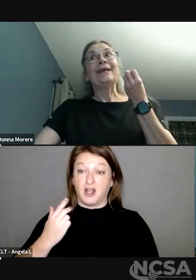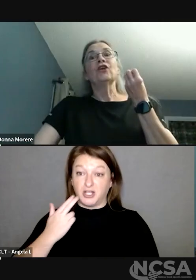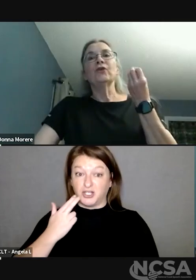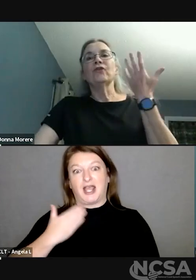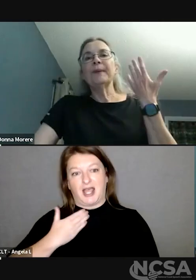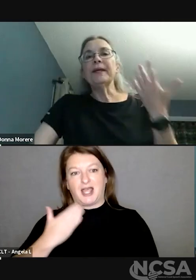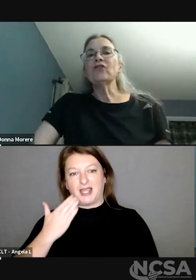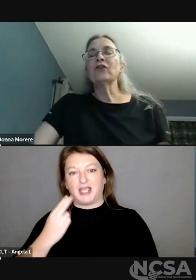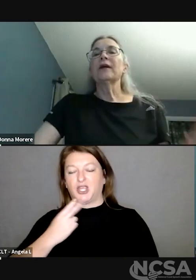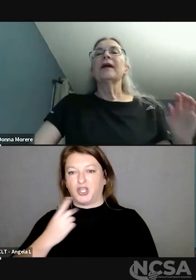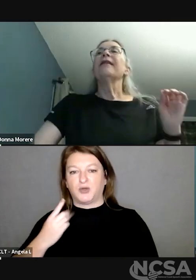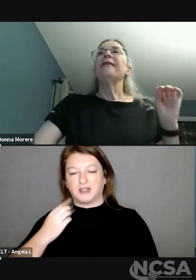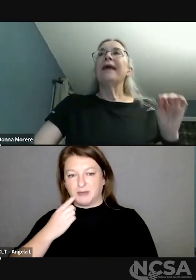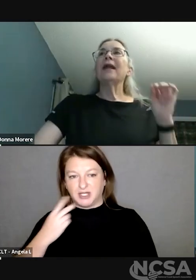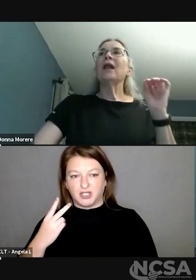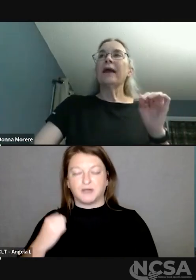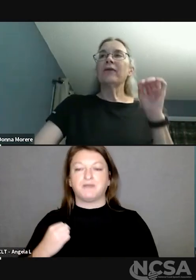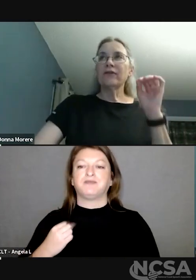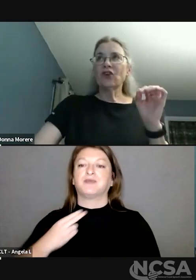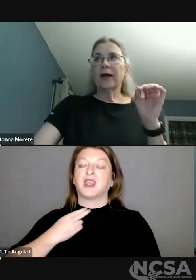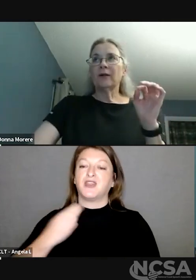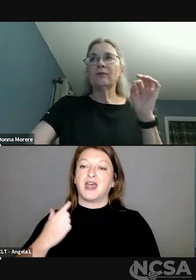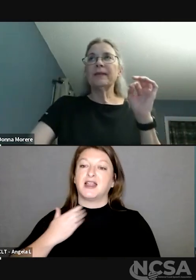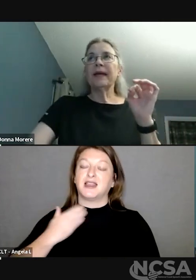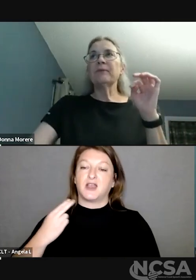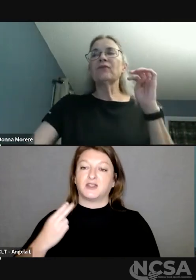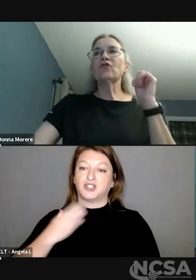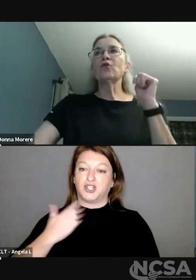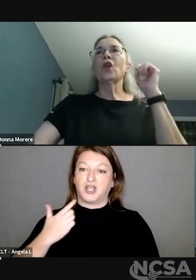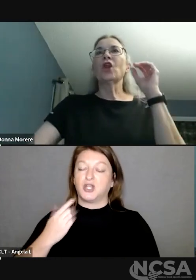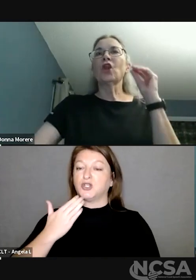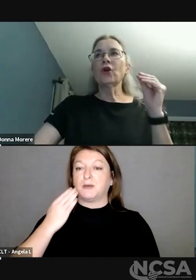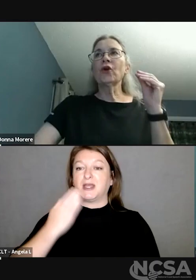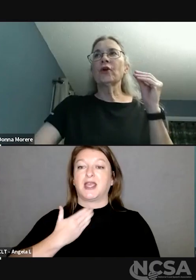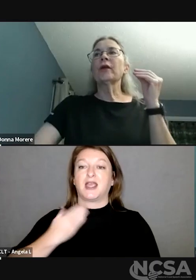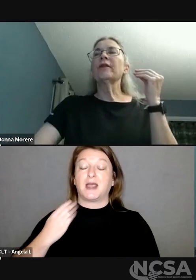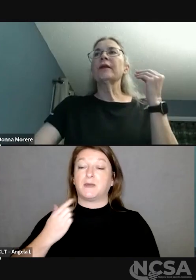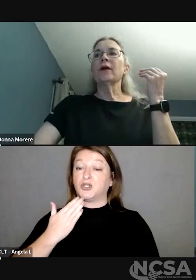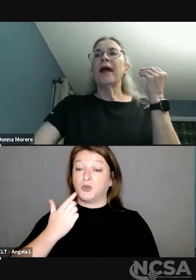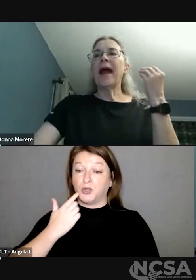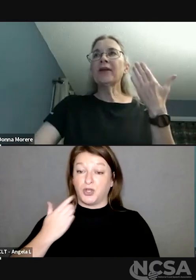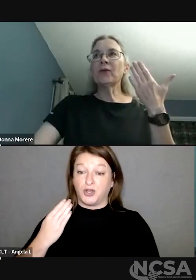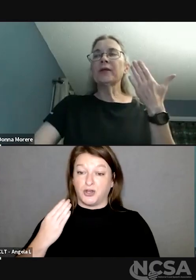Cued speech that allows the child to be able to learn the accurate